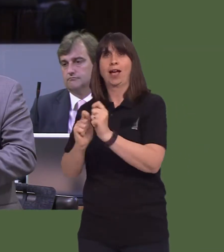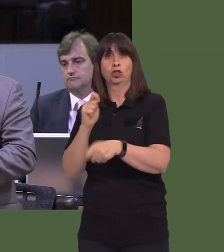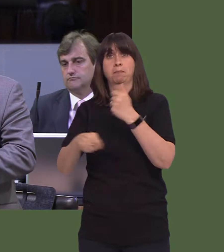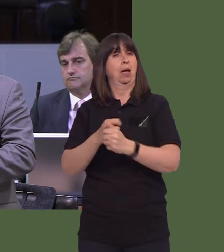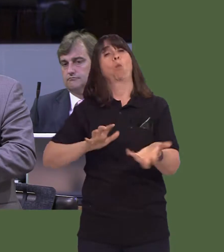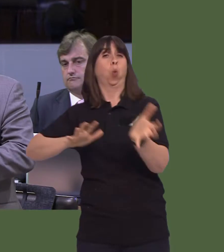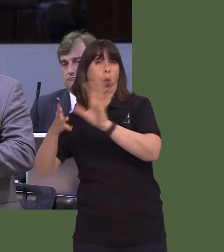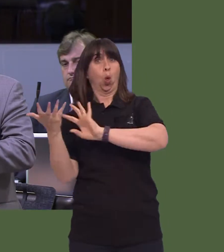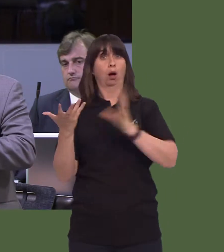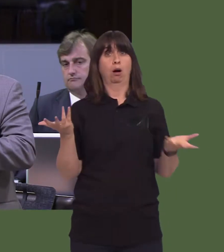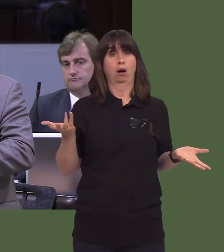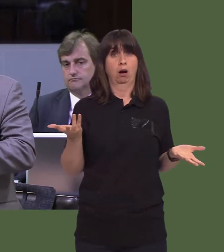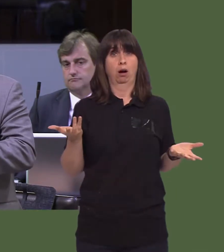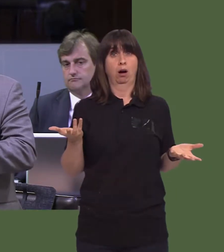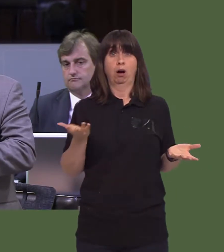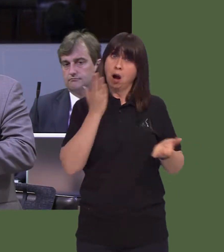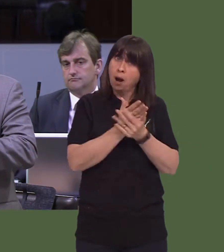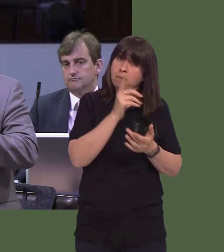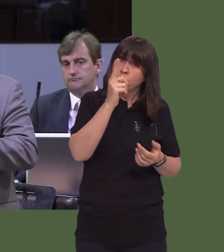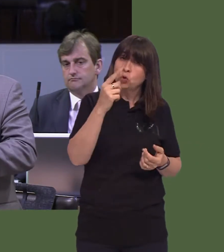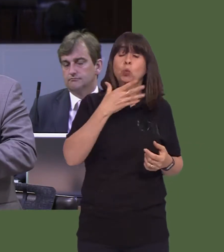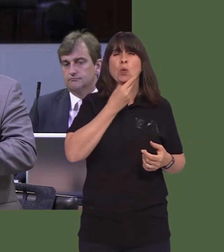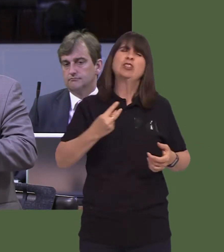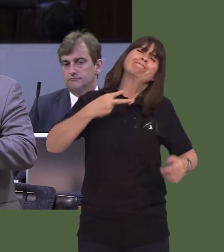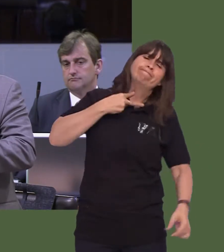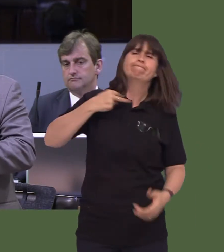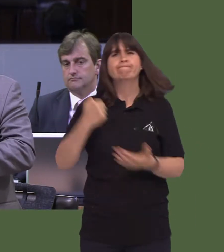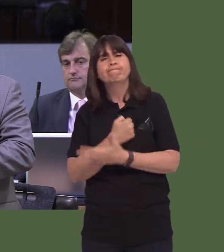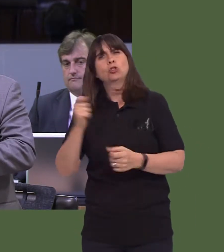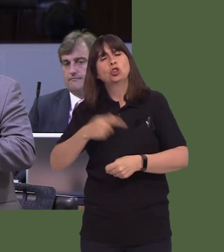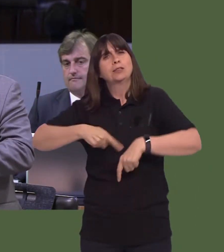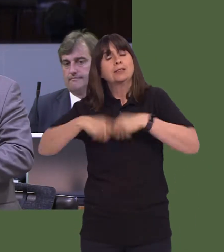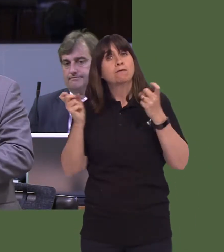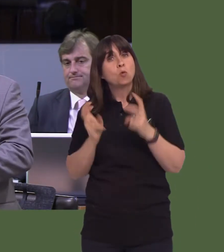reflection, you can reflect on the point that all measures were not taken in the right manner